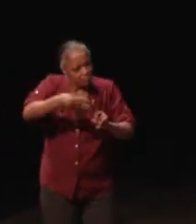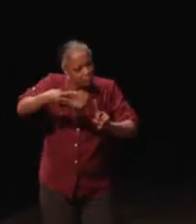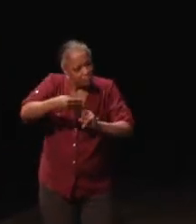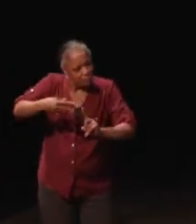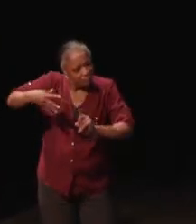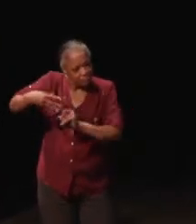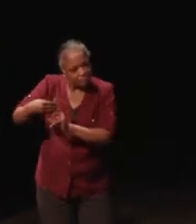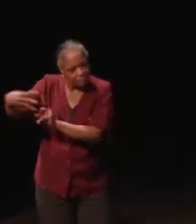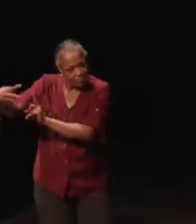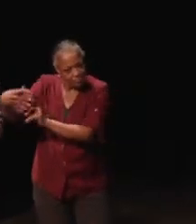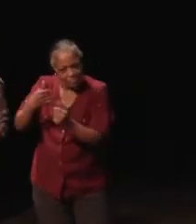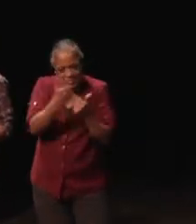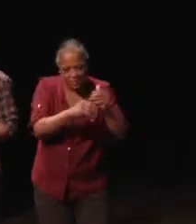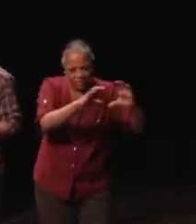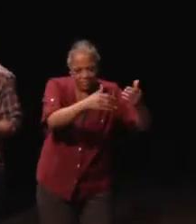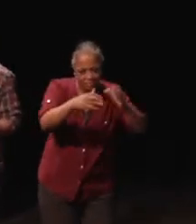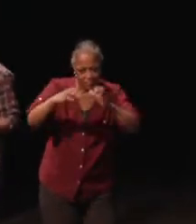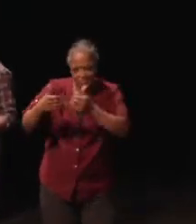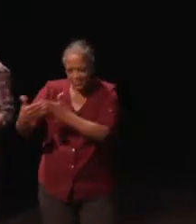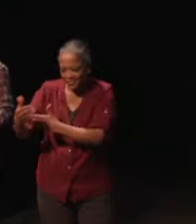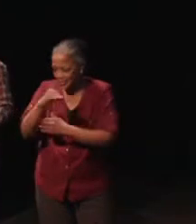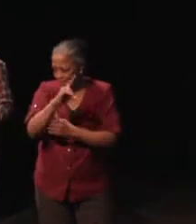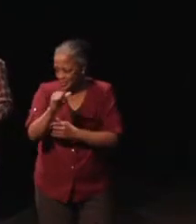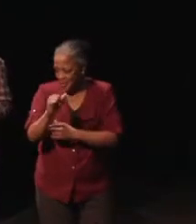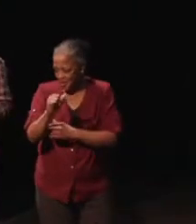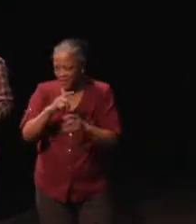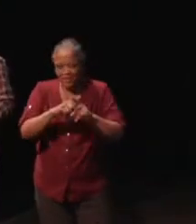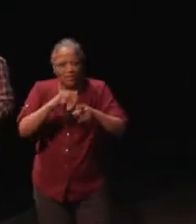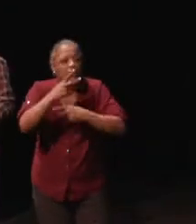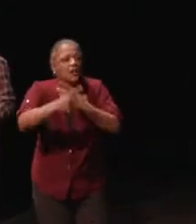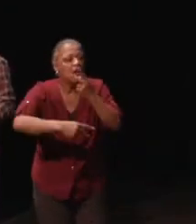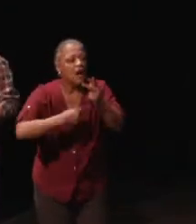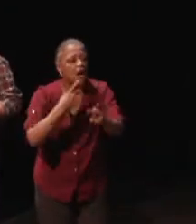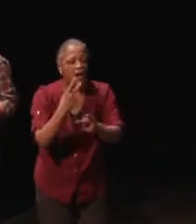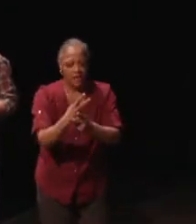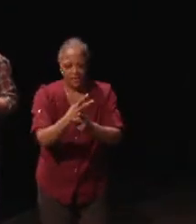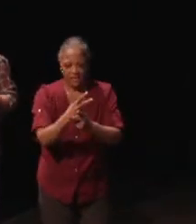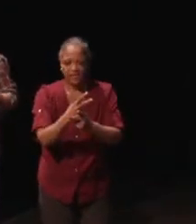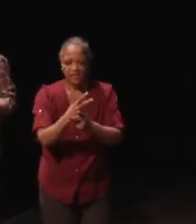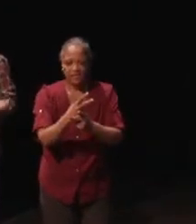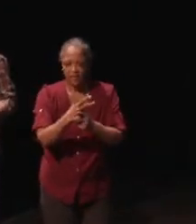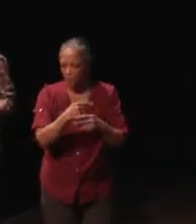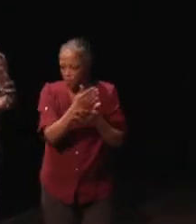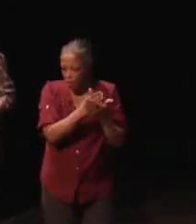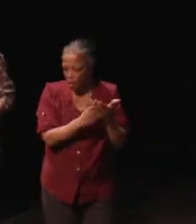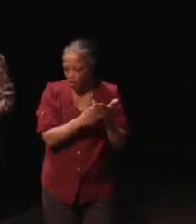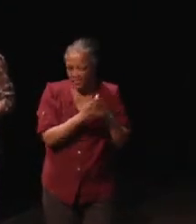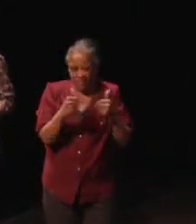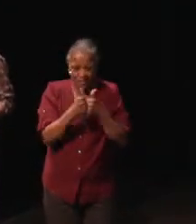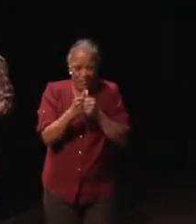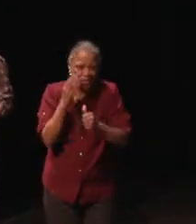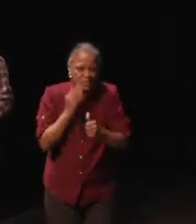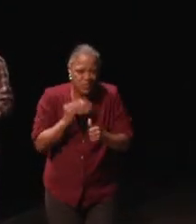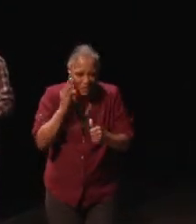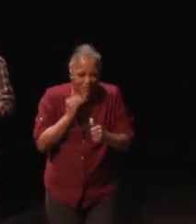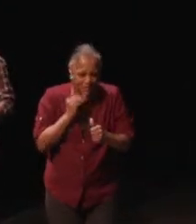these things into different kinds of parts of the game experience essentially.